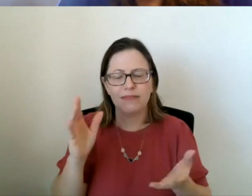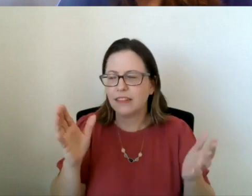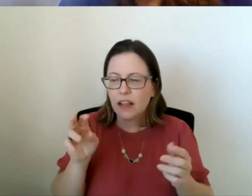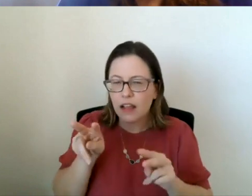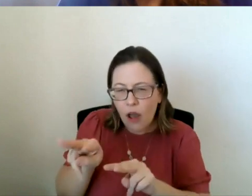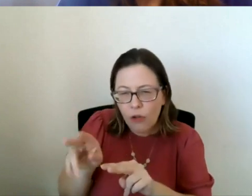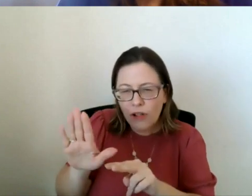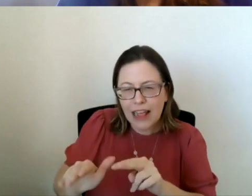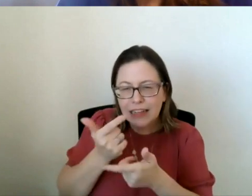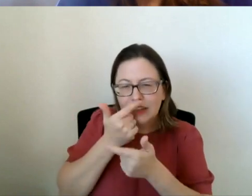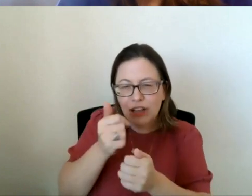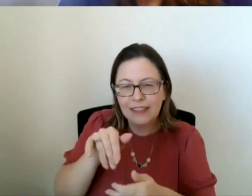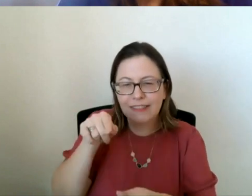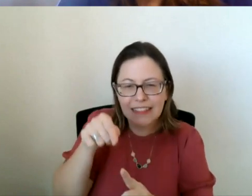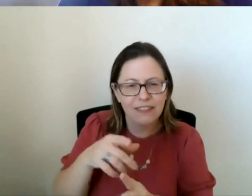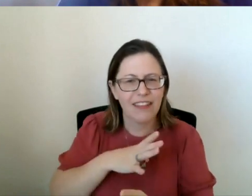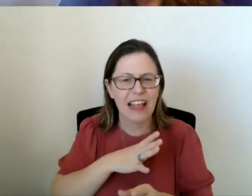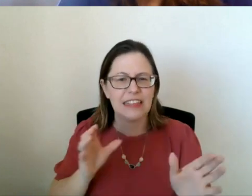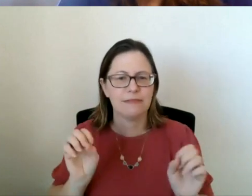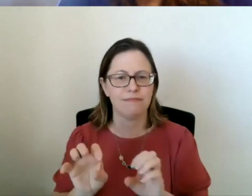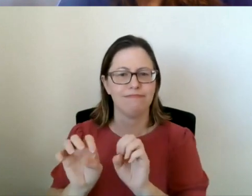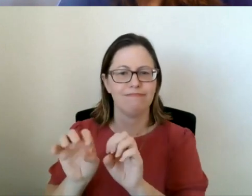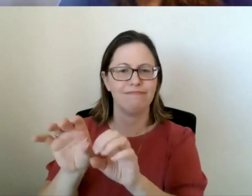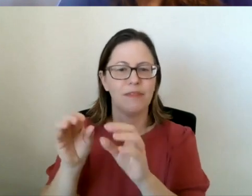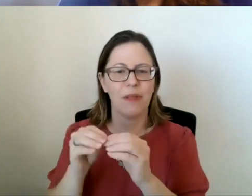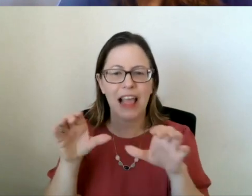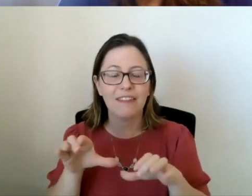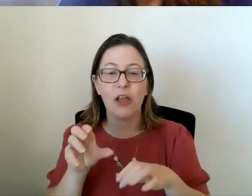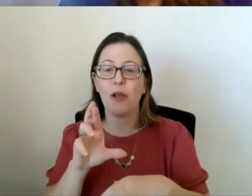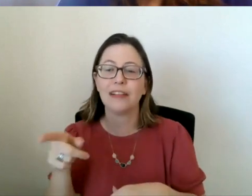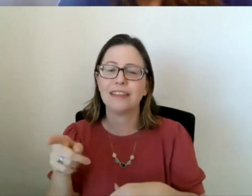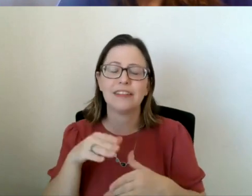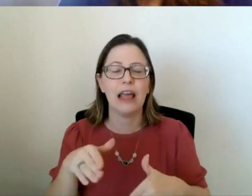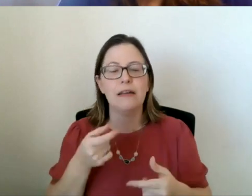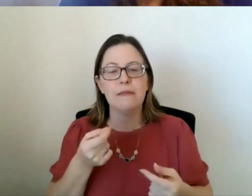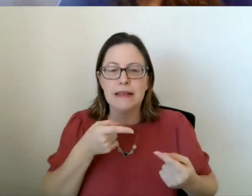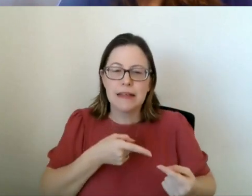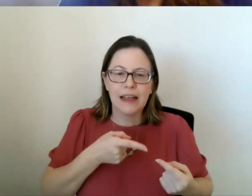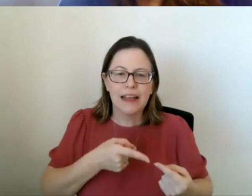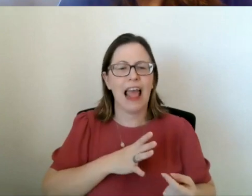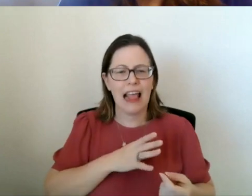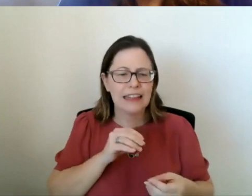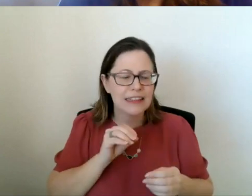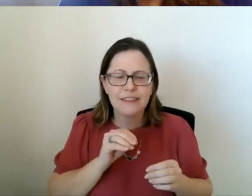Again, just check in and see where their interests lie and try to provide them with more activities